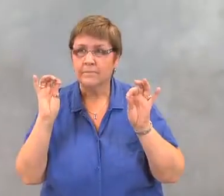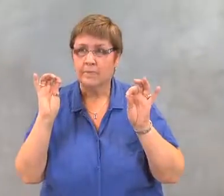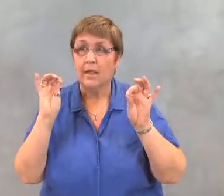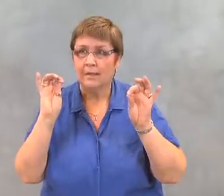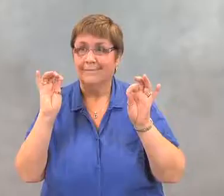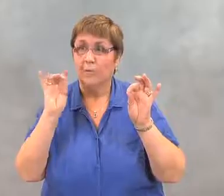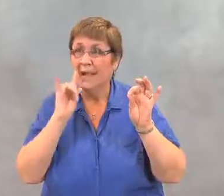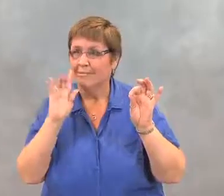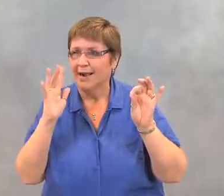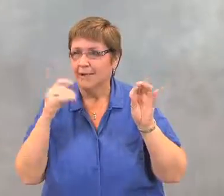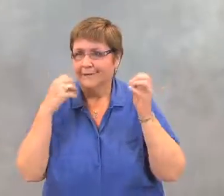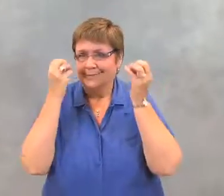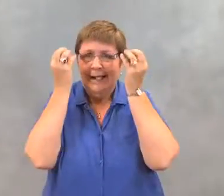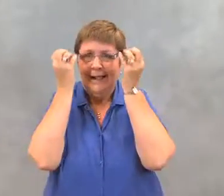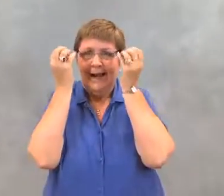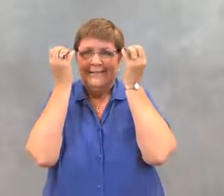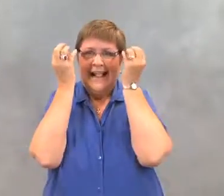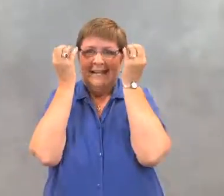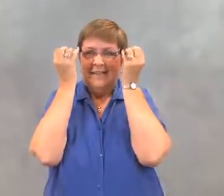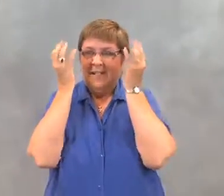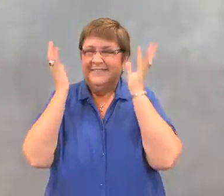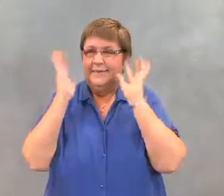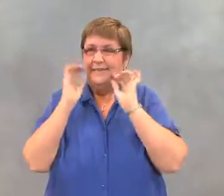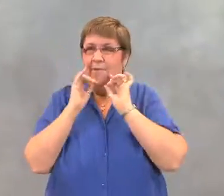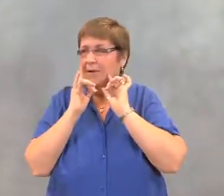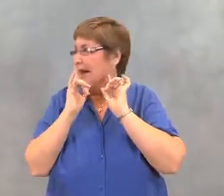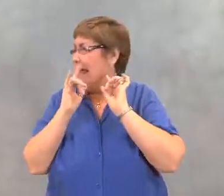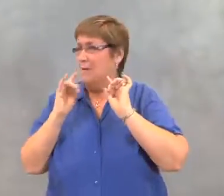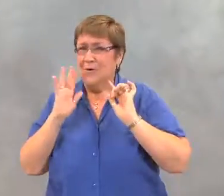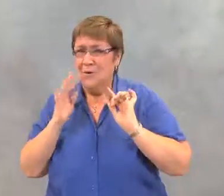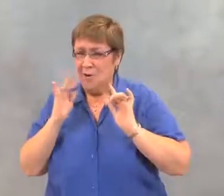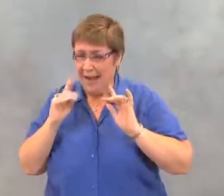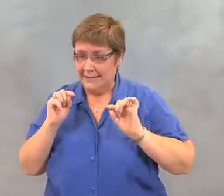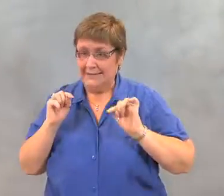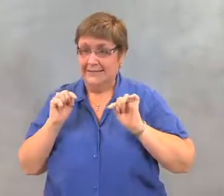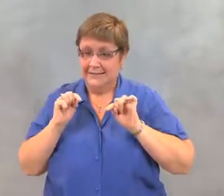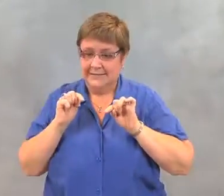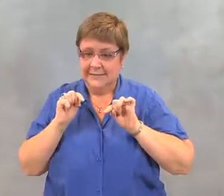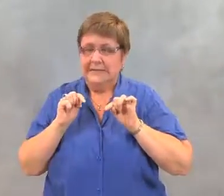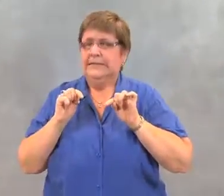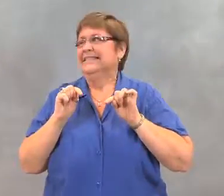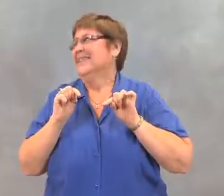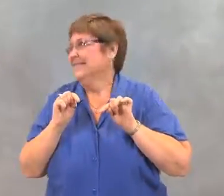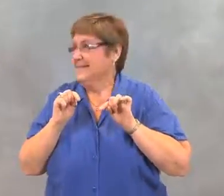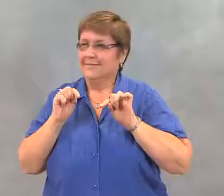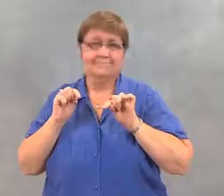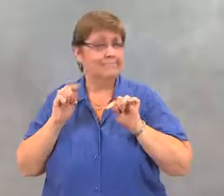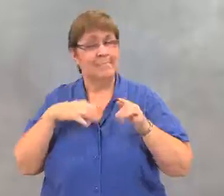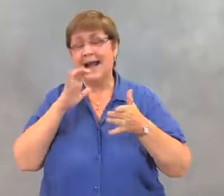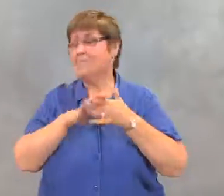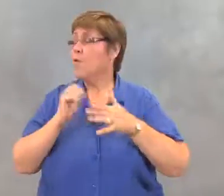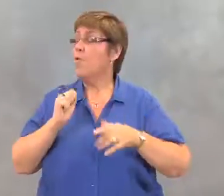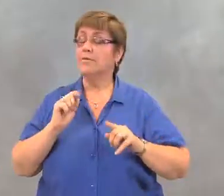He really wanted the money!